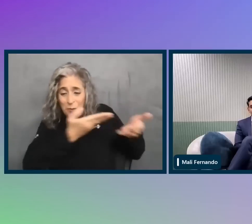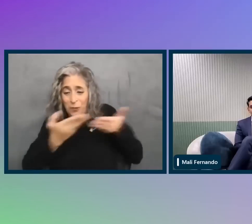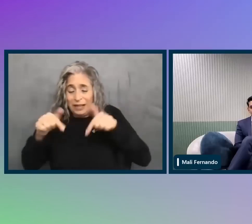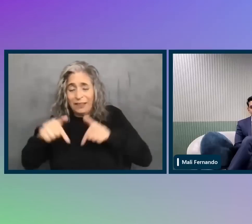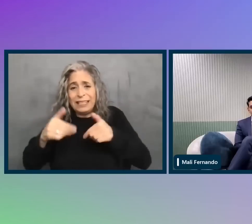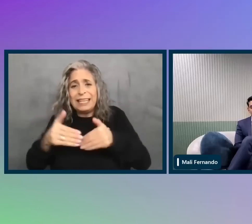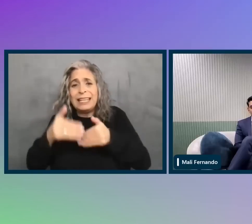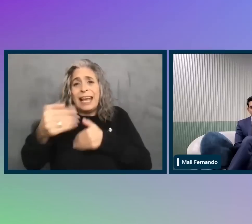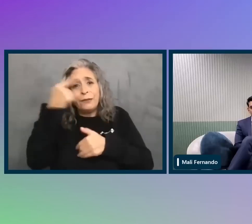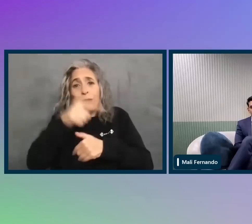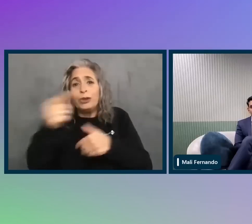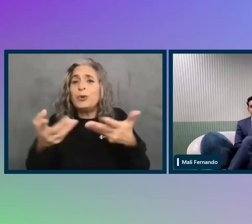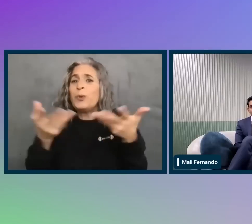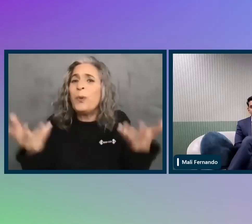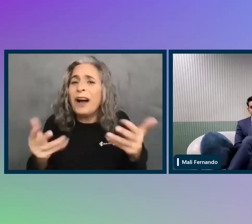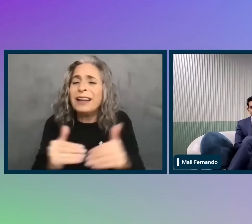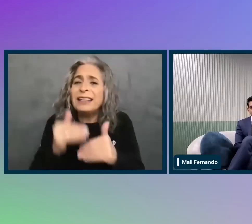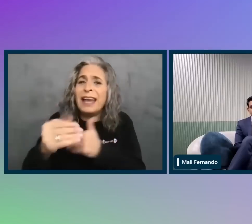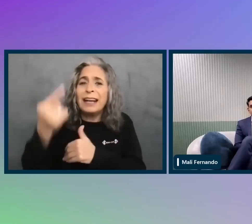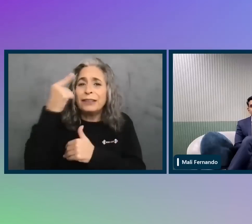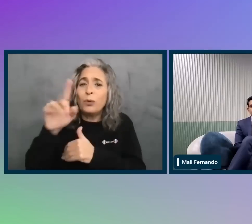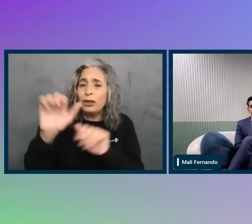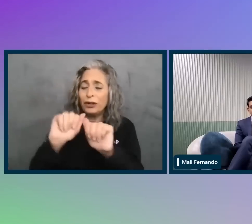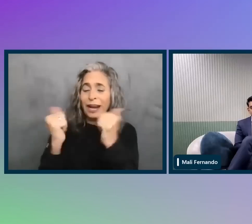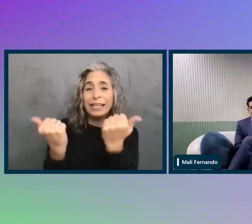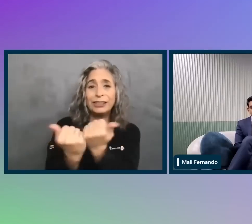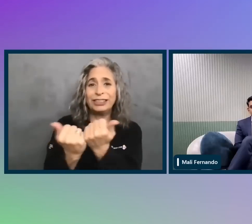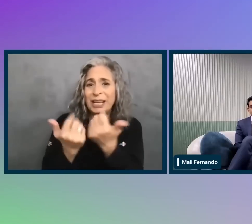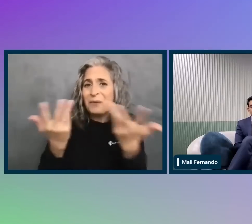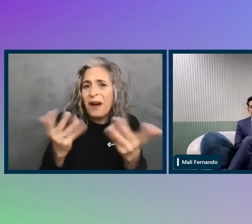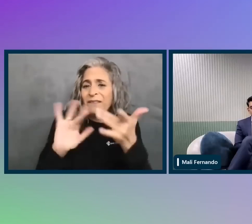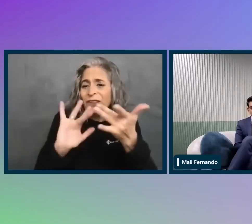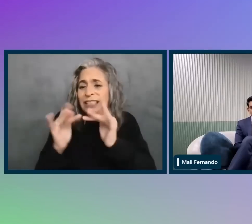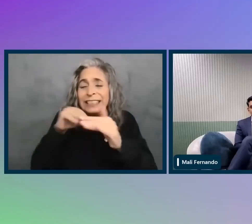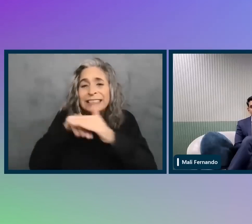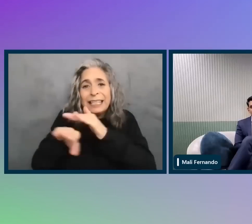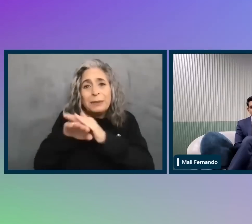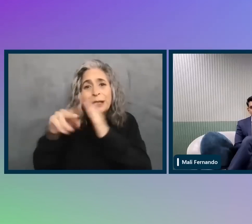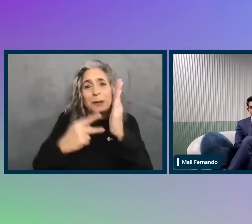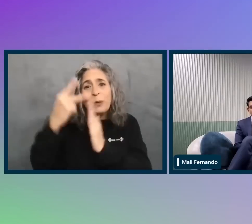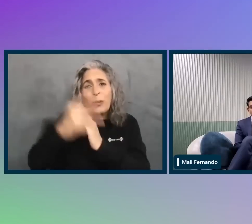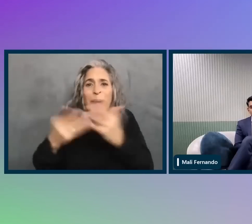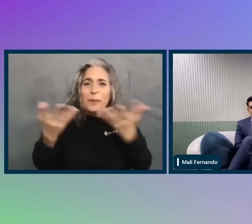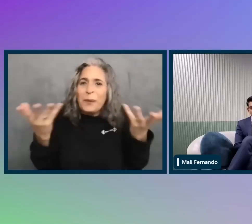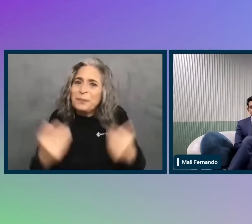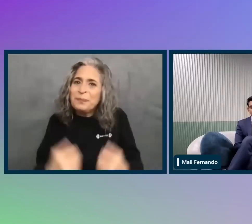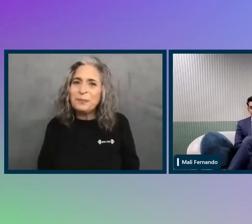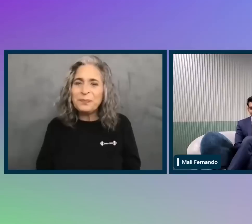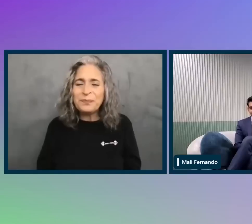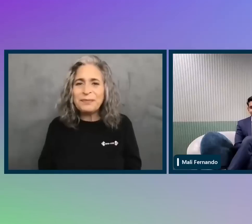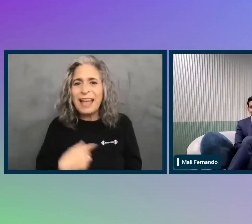and what's next for the HSBC digital accessibility program? I guess it's one and the same